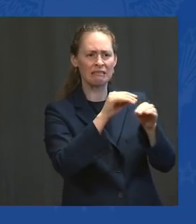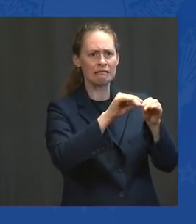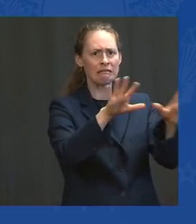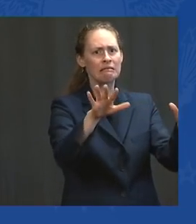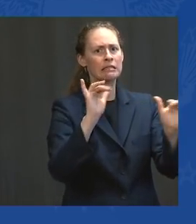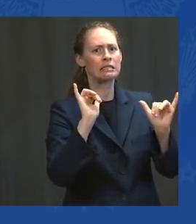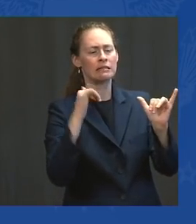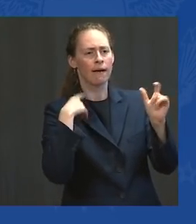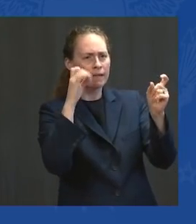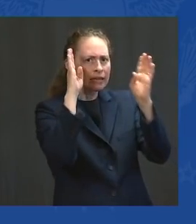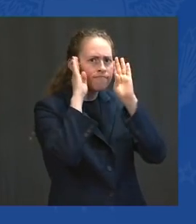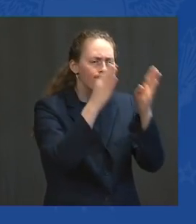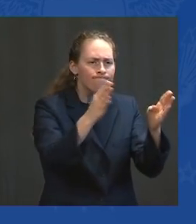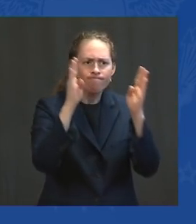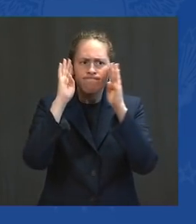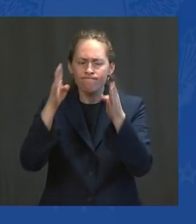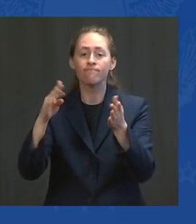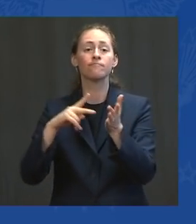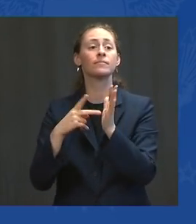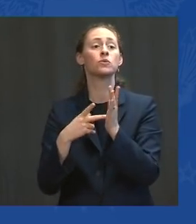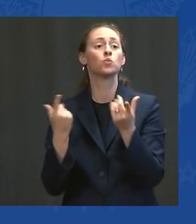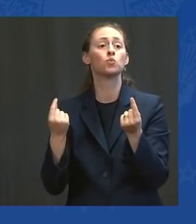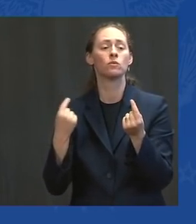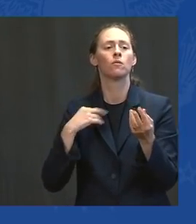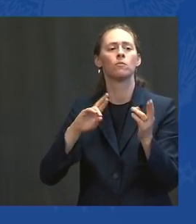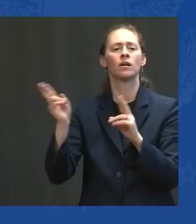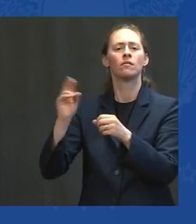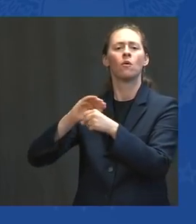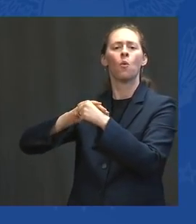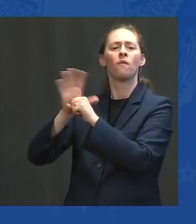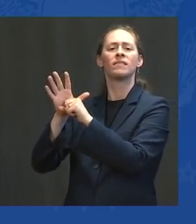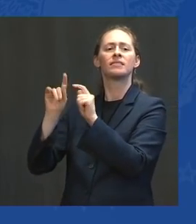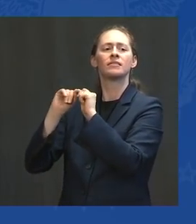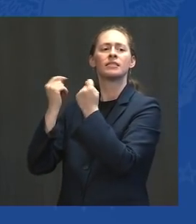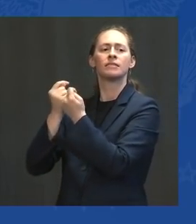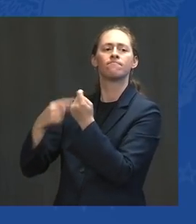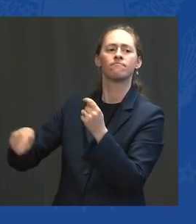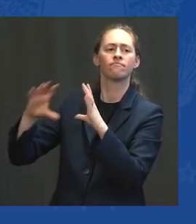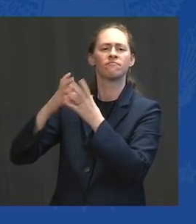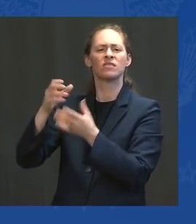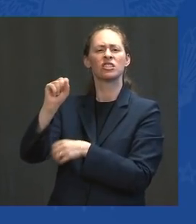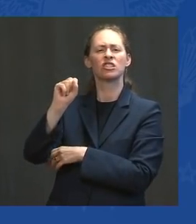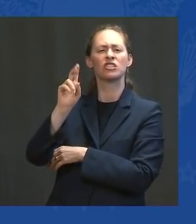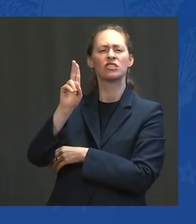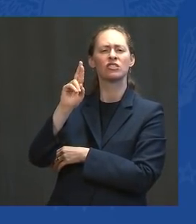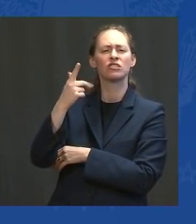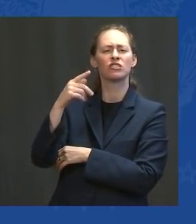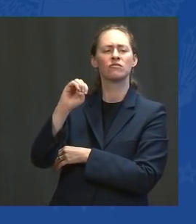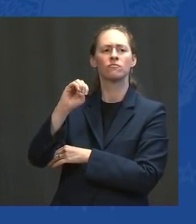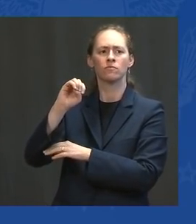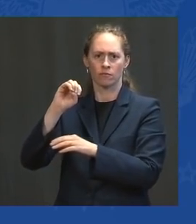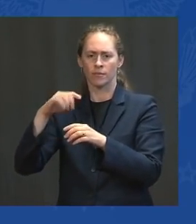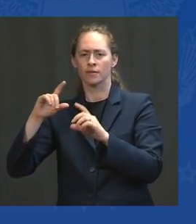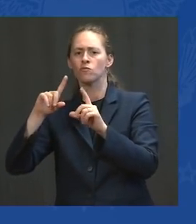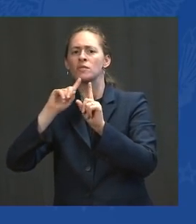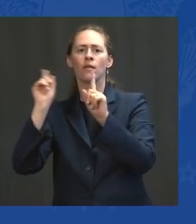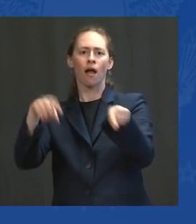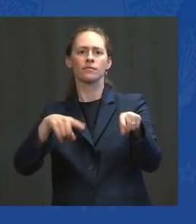"COVID-19 Surge Response teams." These teams are made up of experts from FEMA, the Federal Emergency Management Agency;